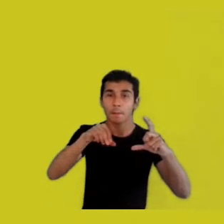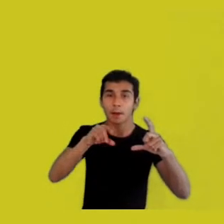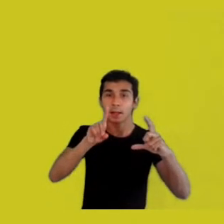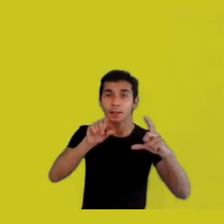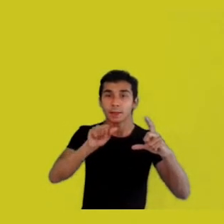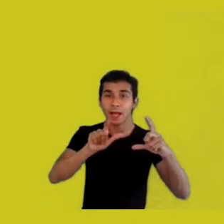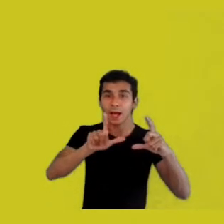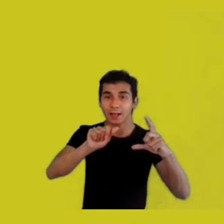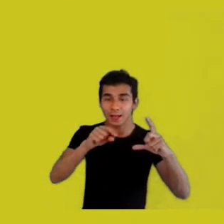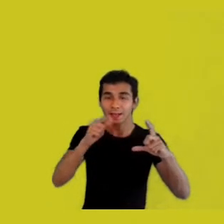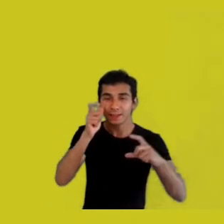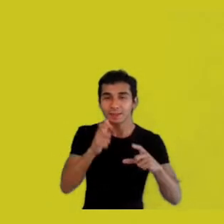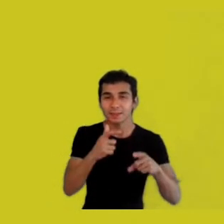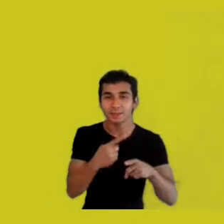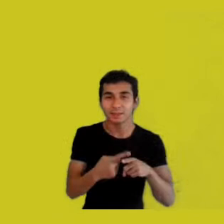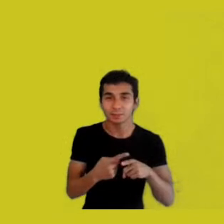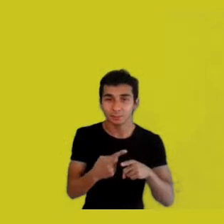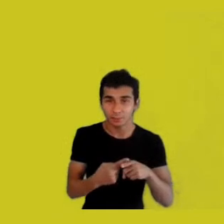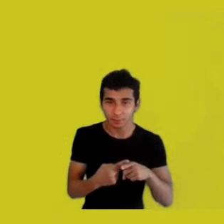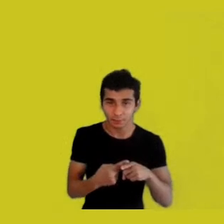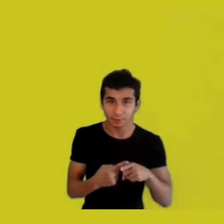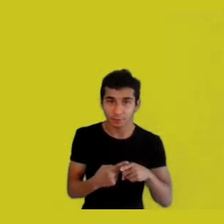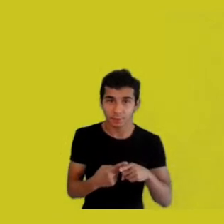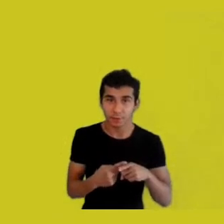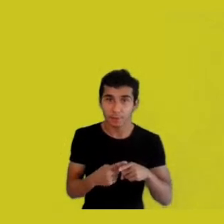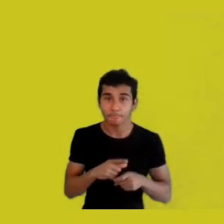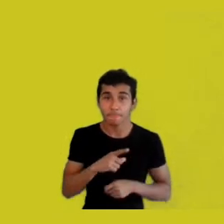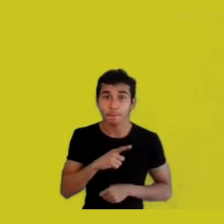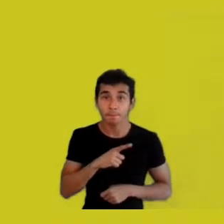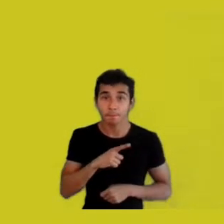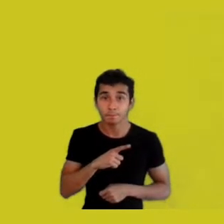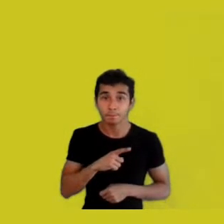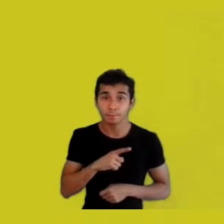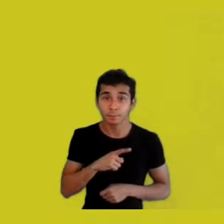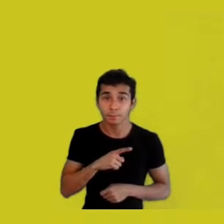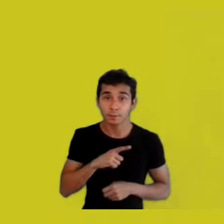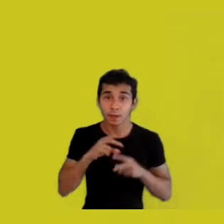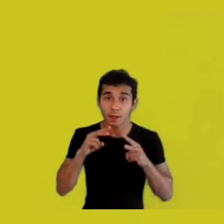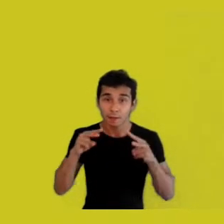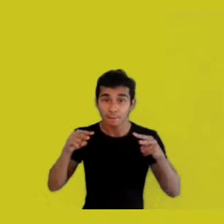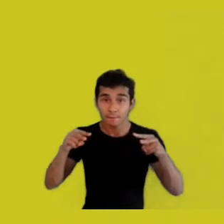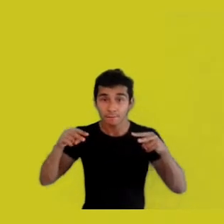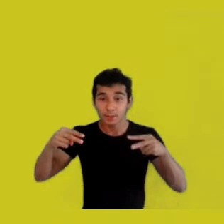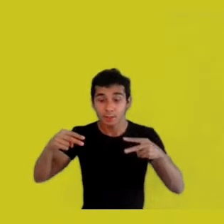a properly cosmopolitical circulation, cosmopolitan and cosmopolitical,